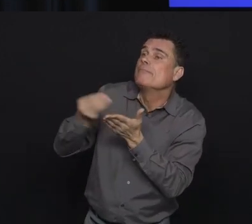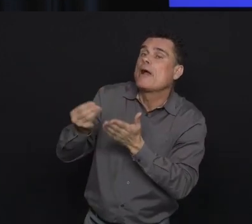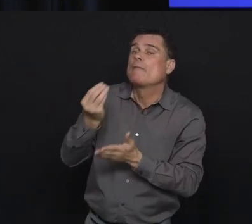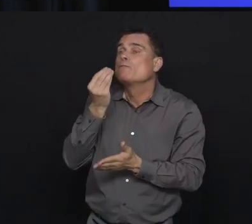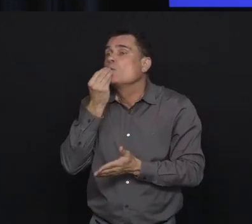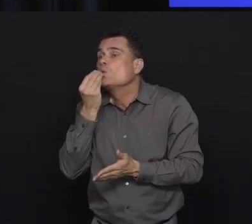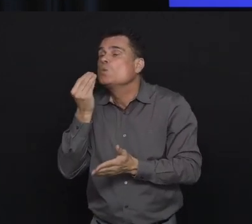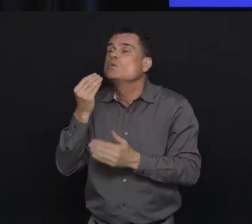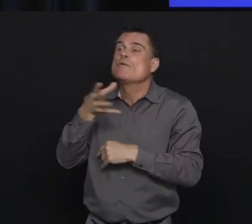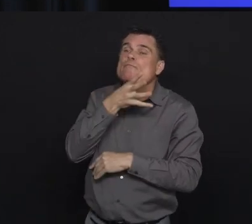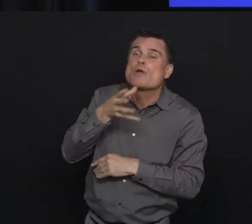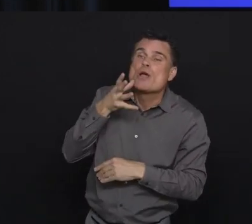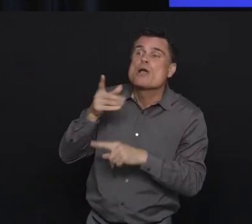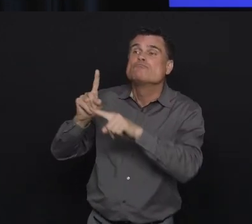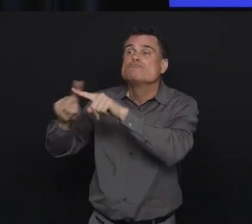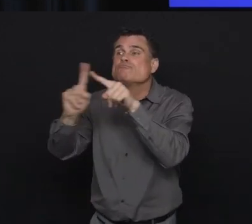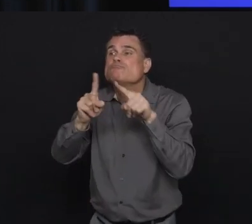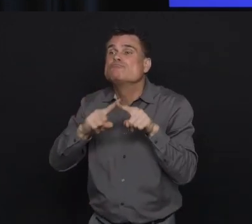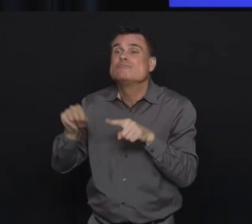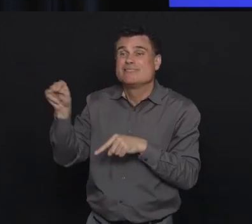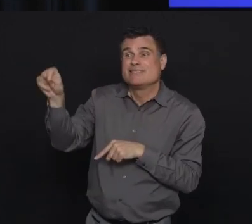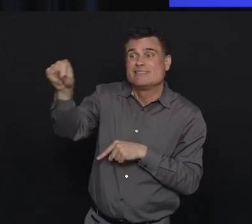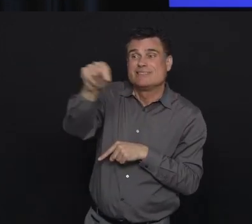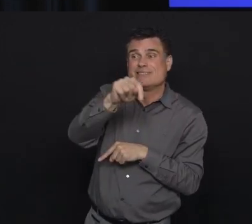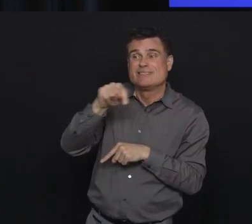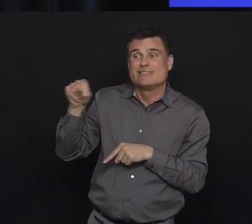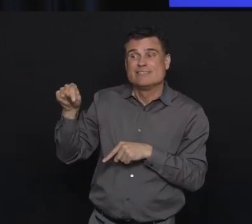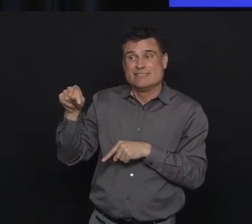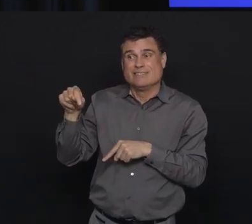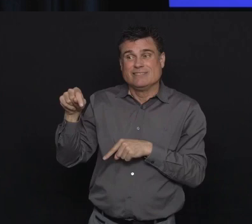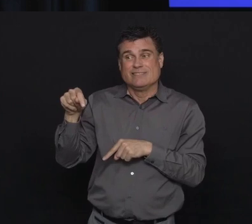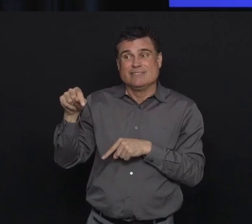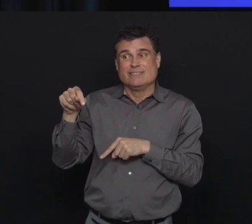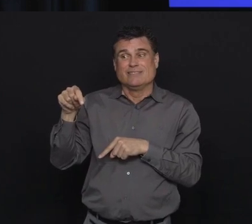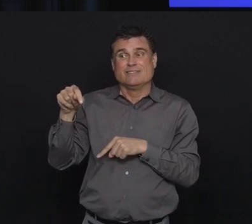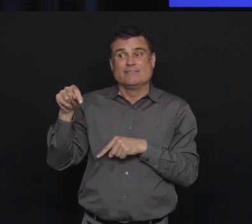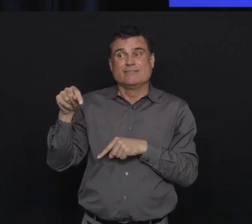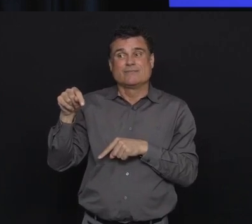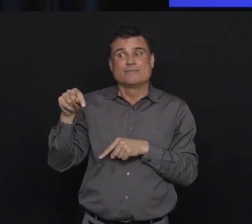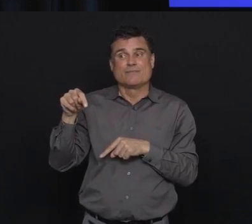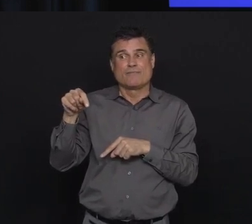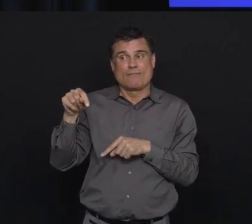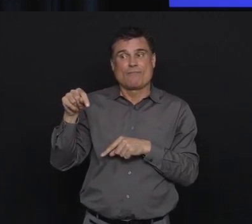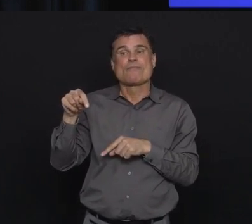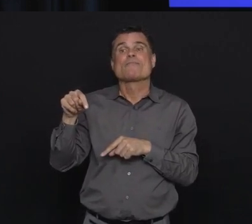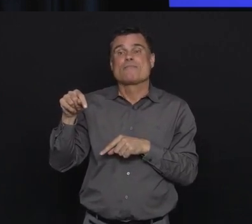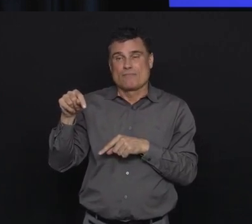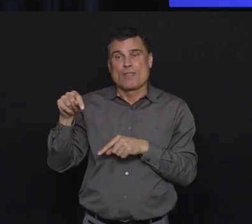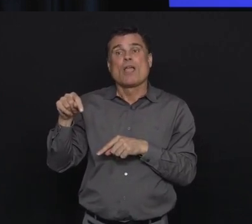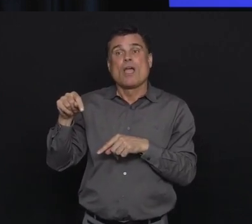. Vendors of all other merchandise at these events are prohibited.